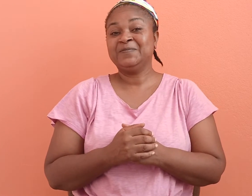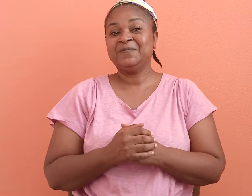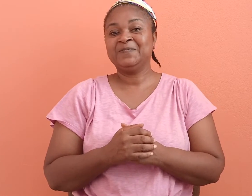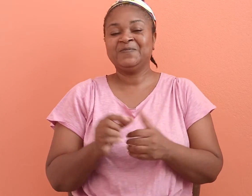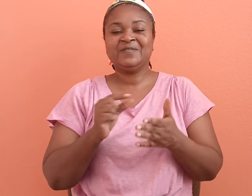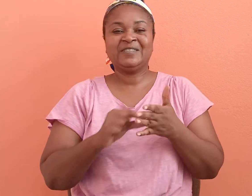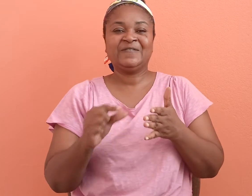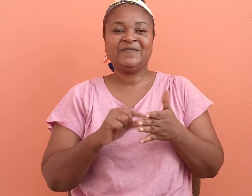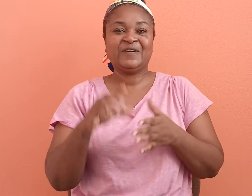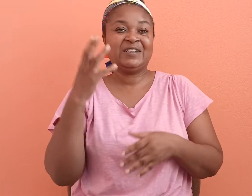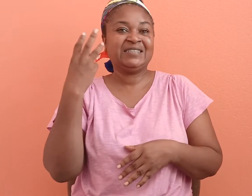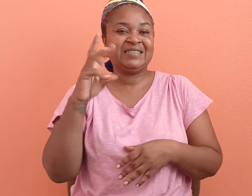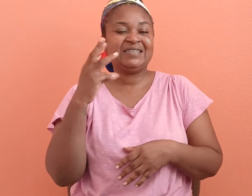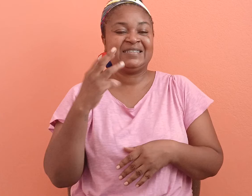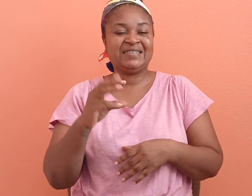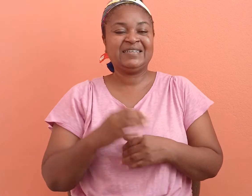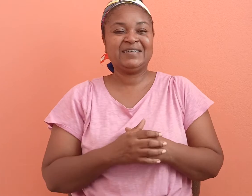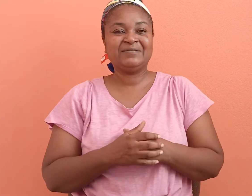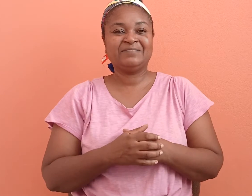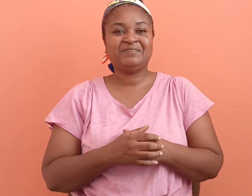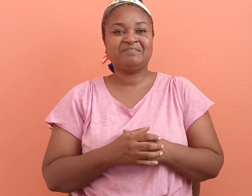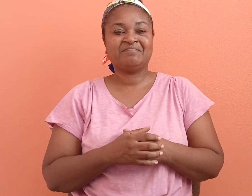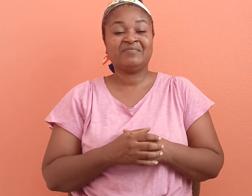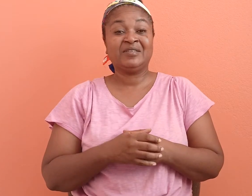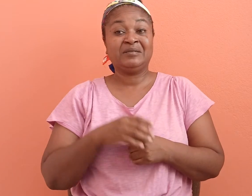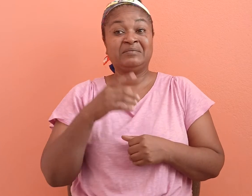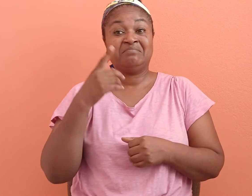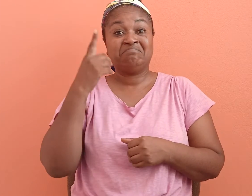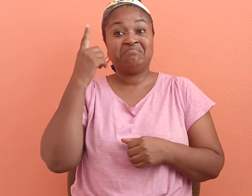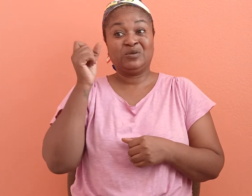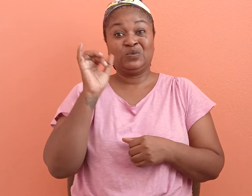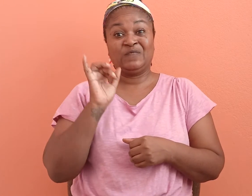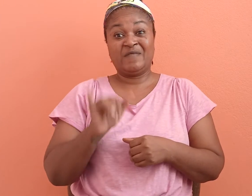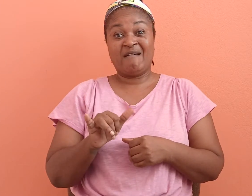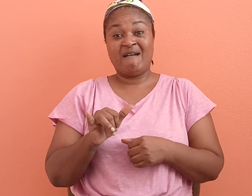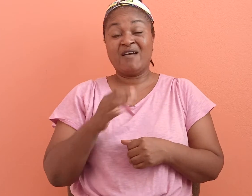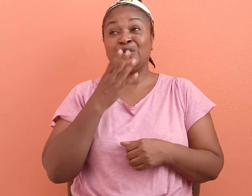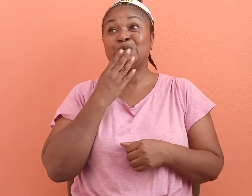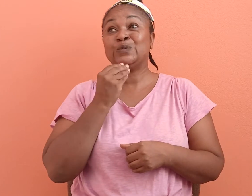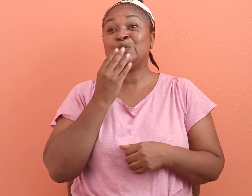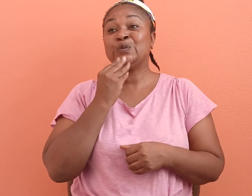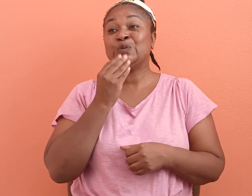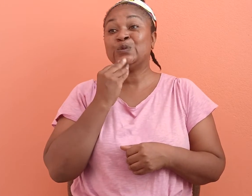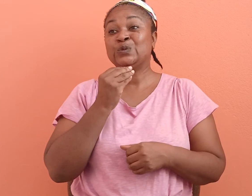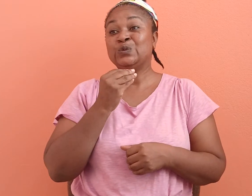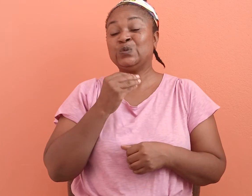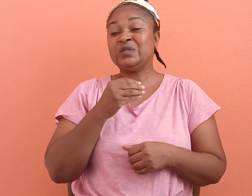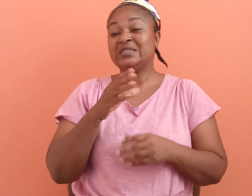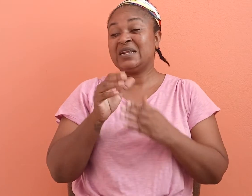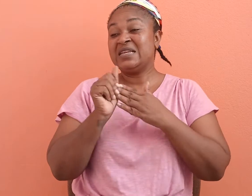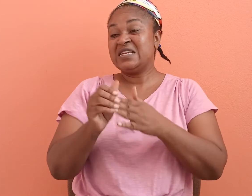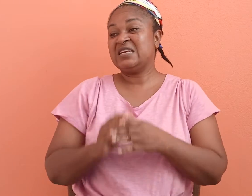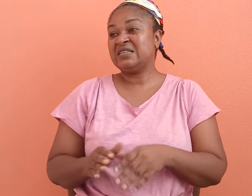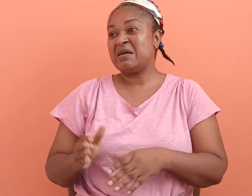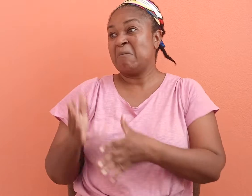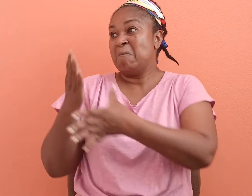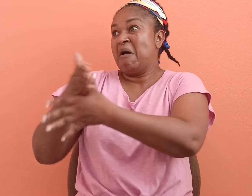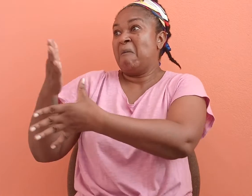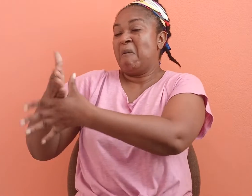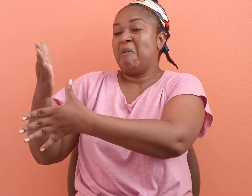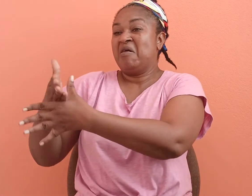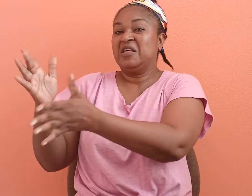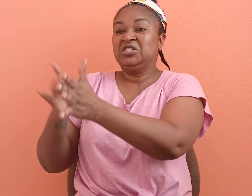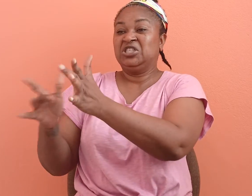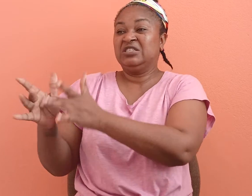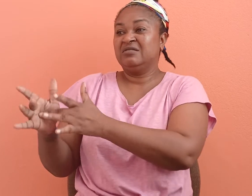16 As a result, the Jewish leaders were harassing Jesus, since he had done these things on the